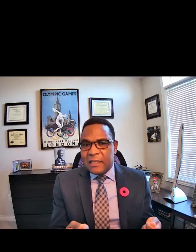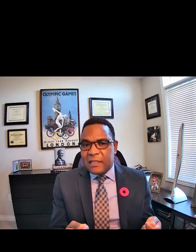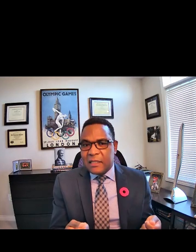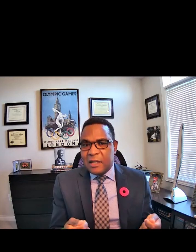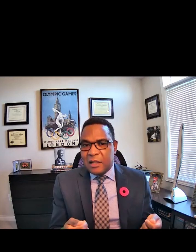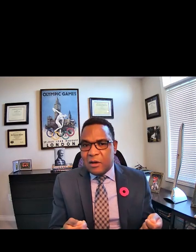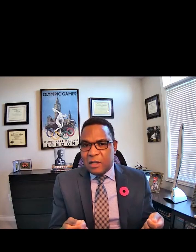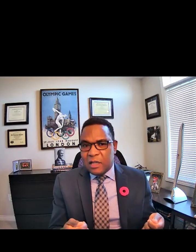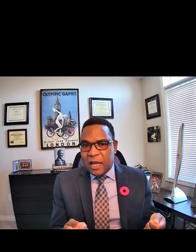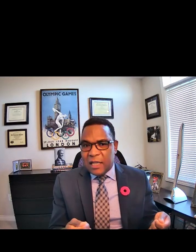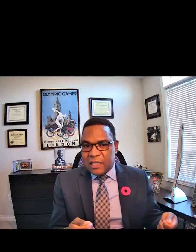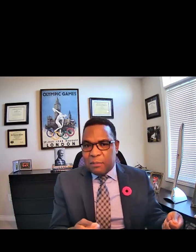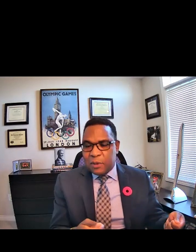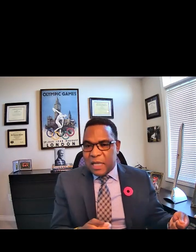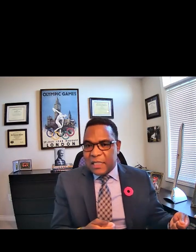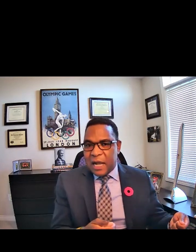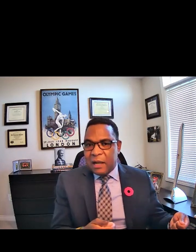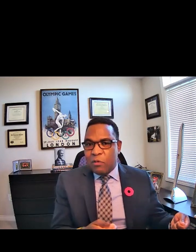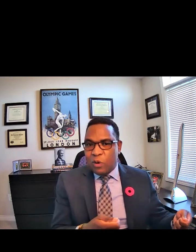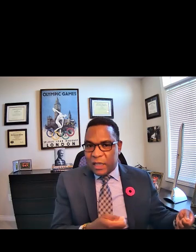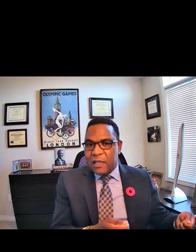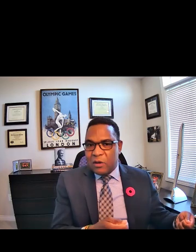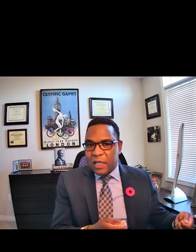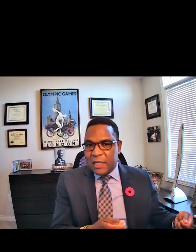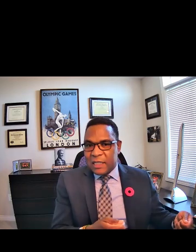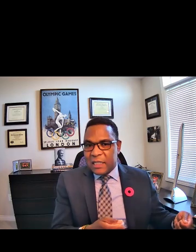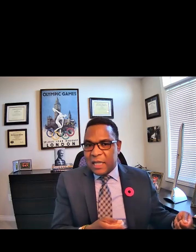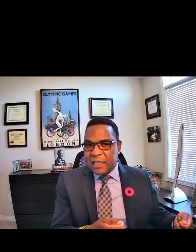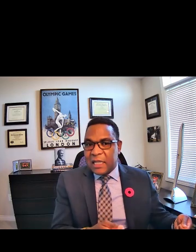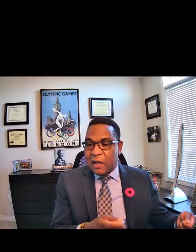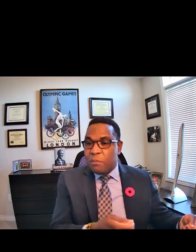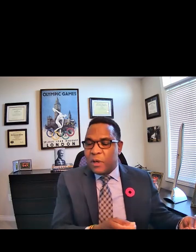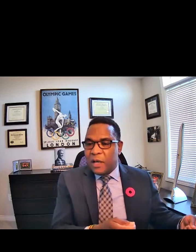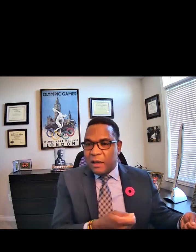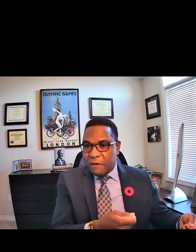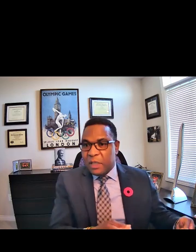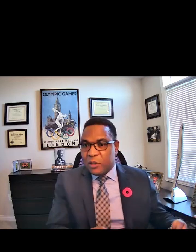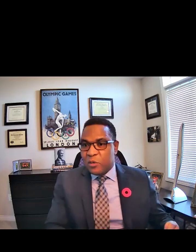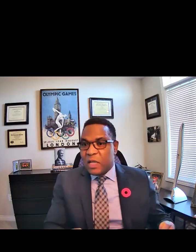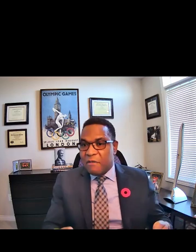it’s the other supports that are within the organization that can help a family to